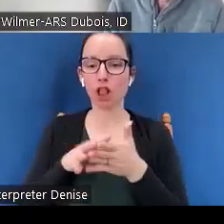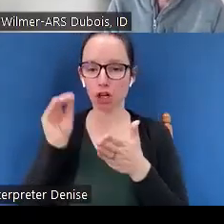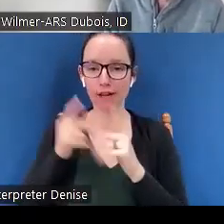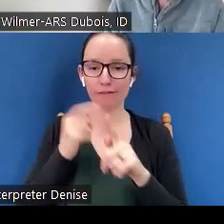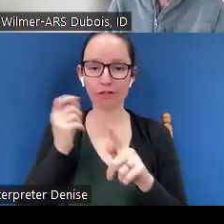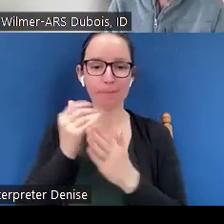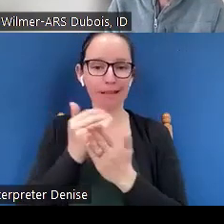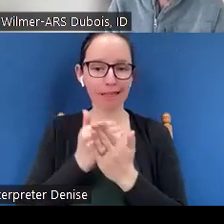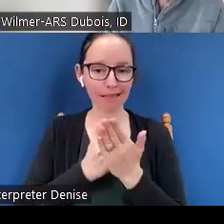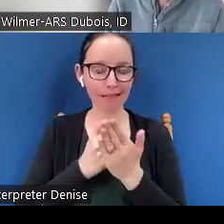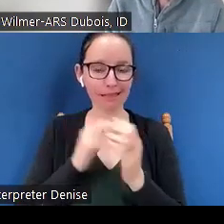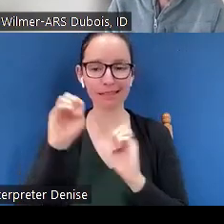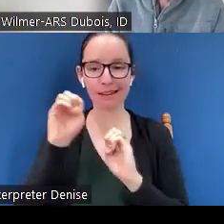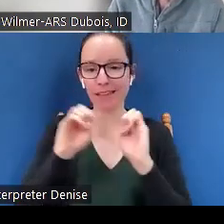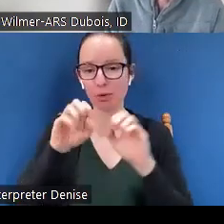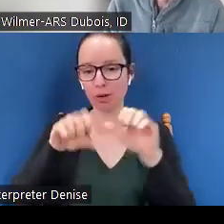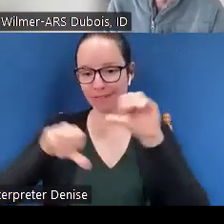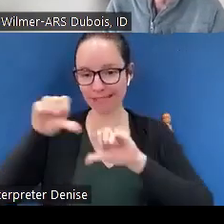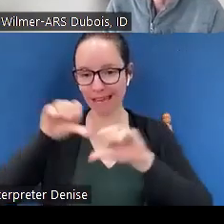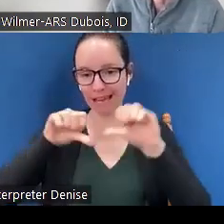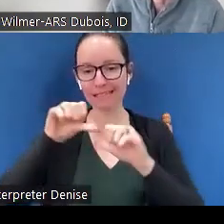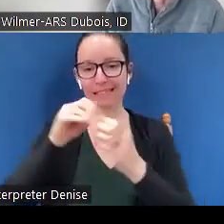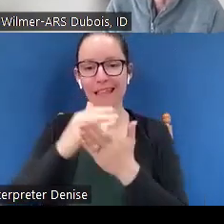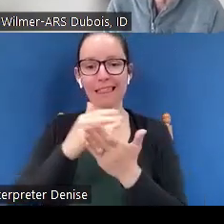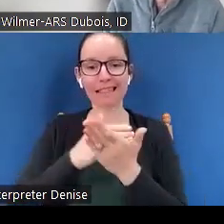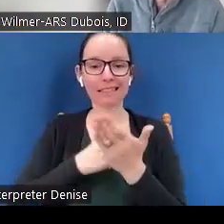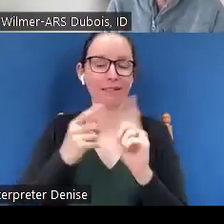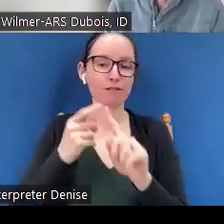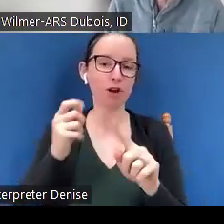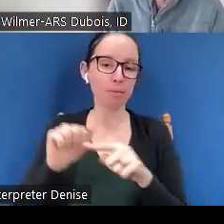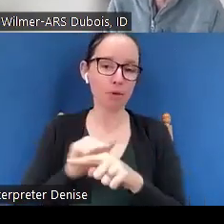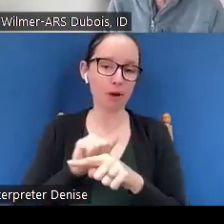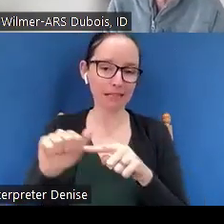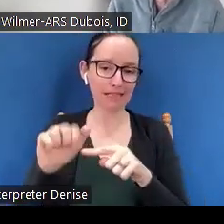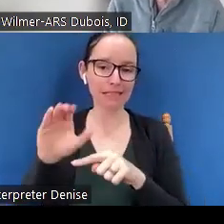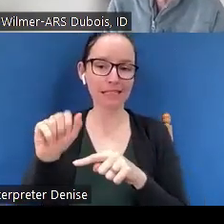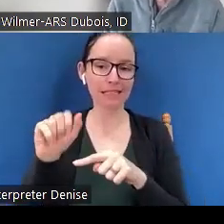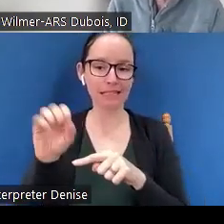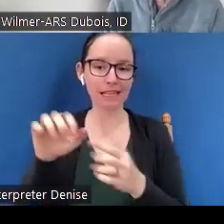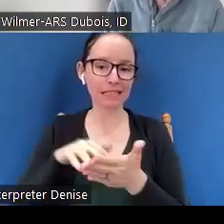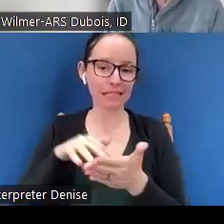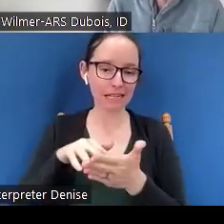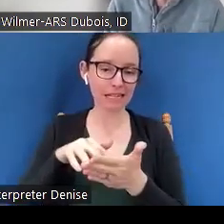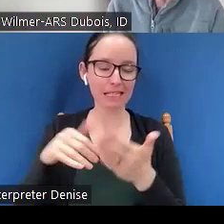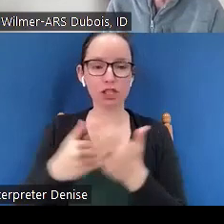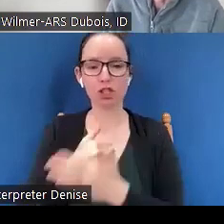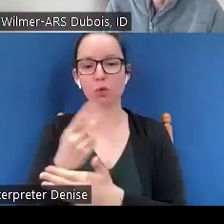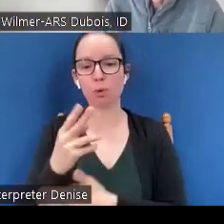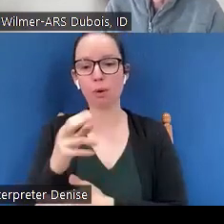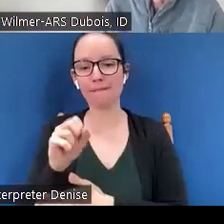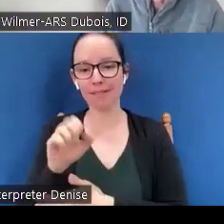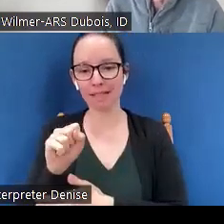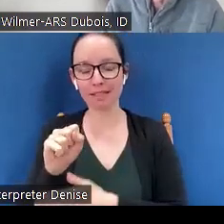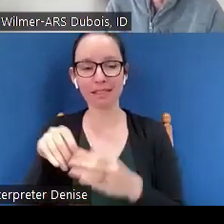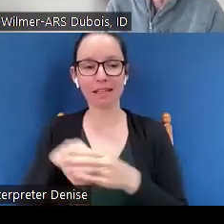science and and lessons from practice case studies to new phases and projects. So we are actually launching at the sheep station a